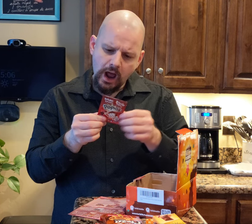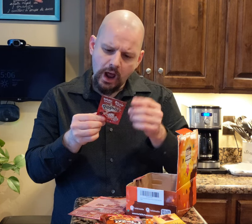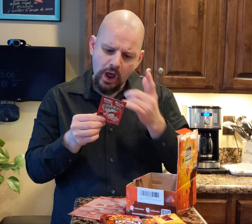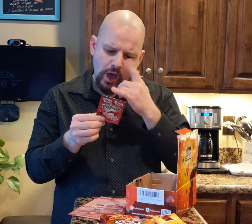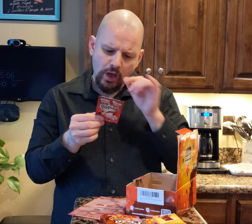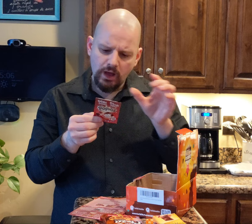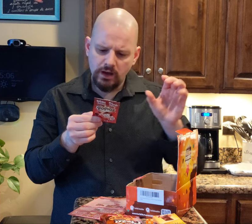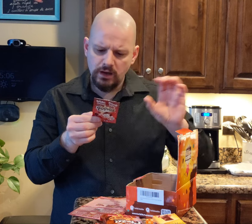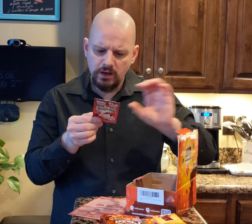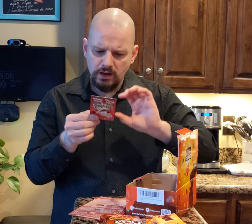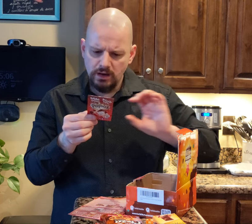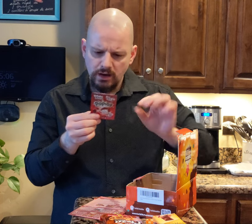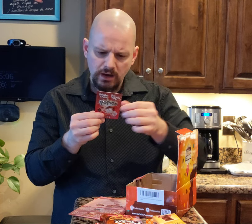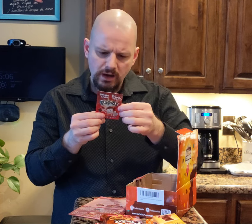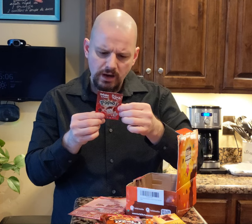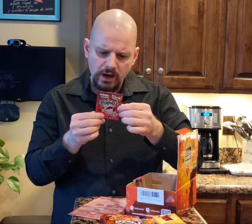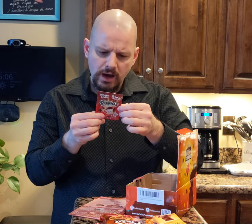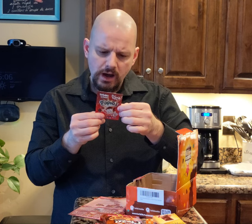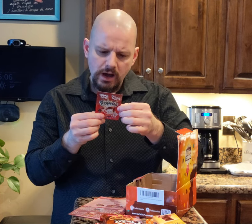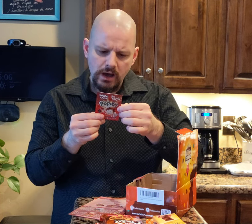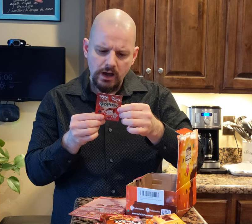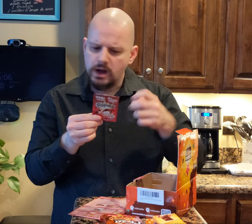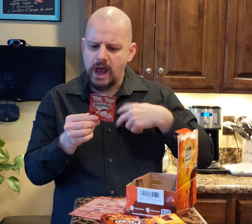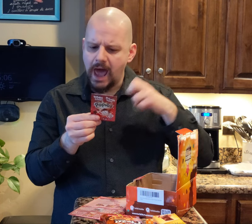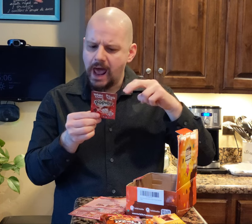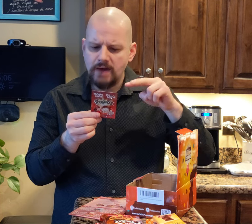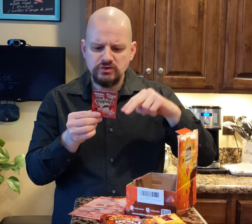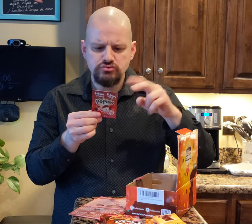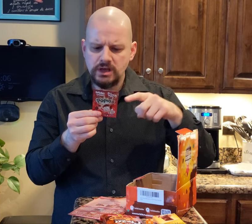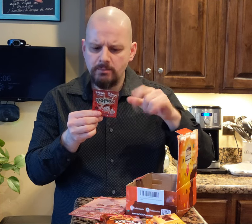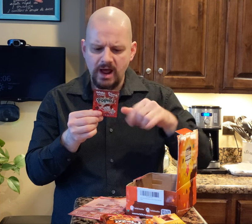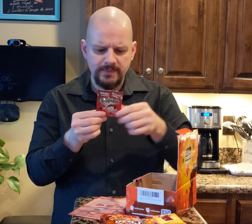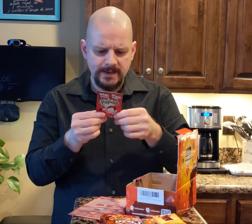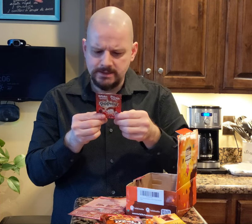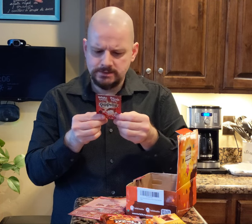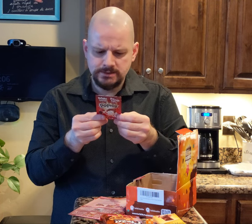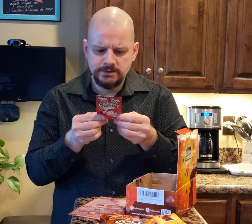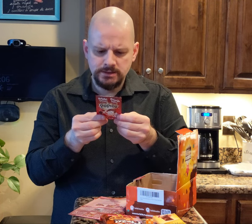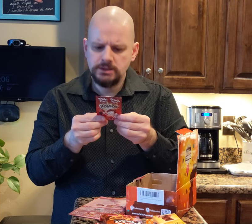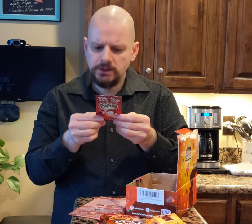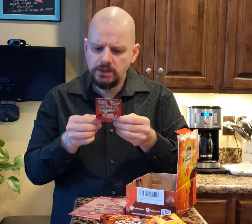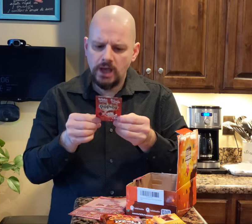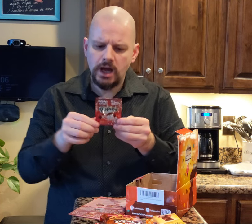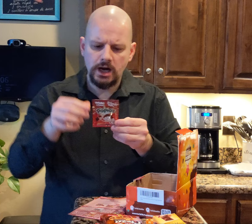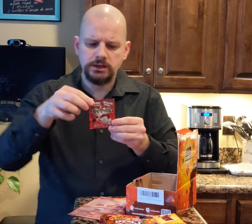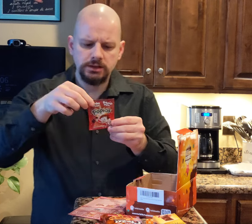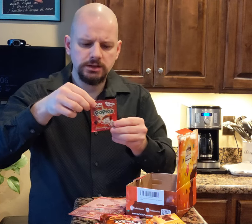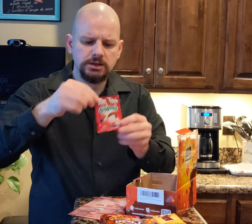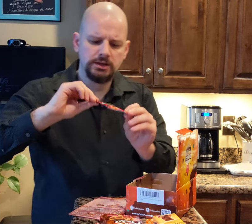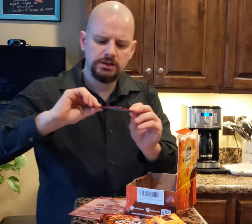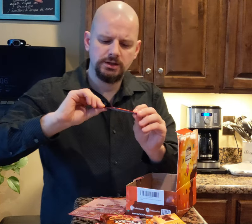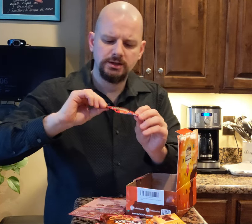It looks like you sift on something... I have to read about that. Yeah...